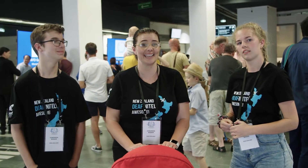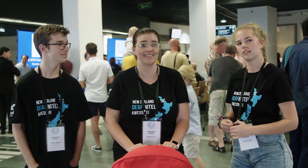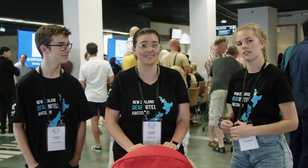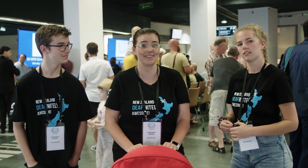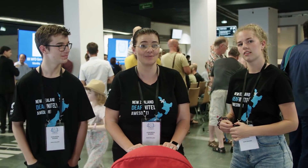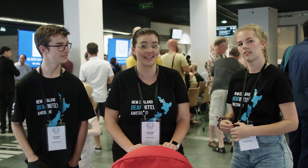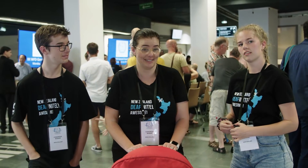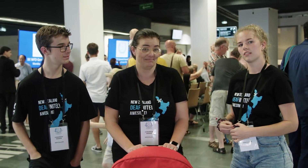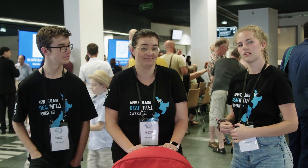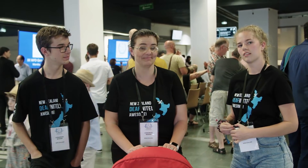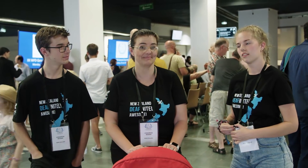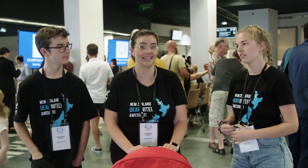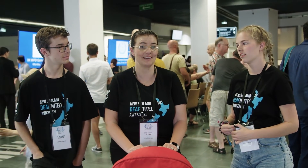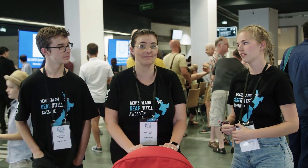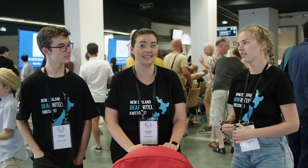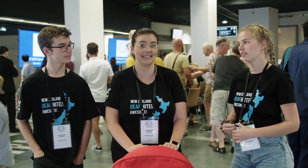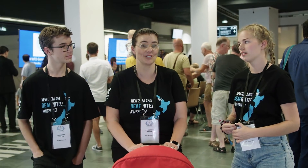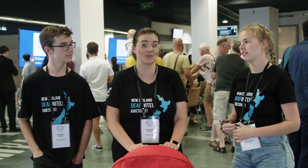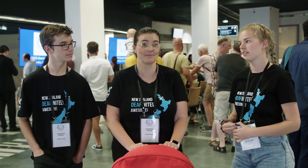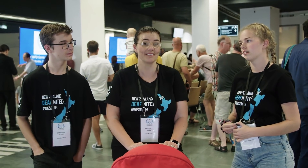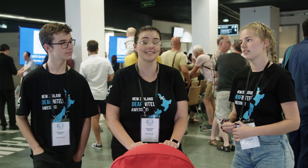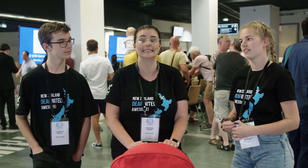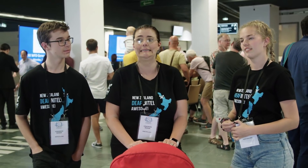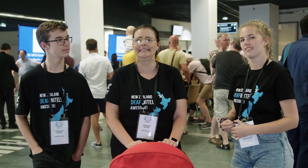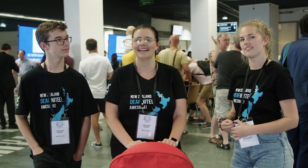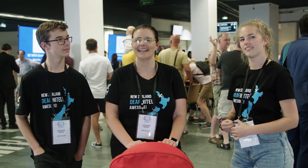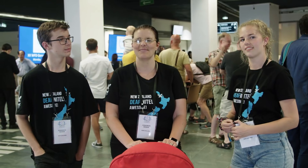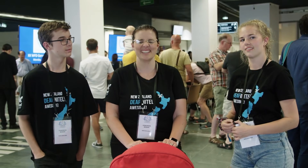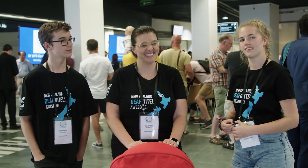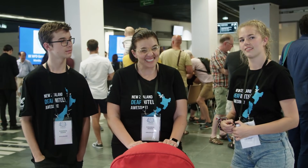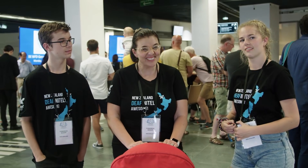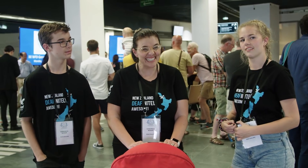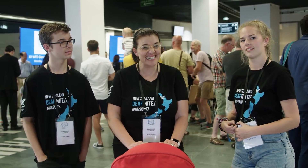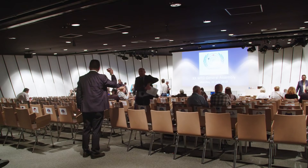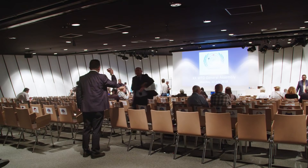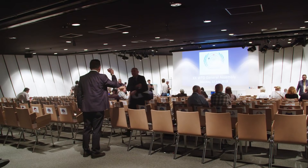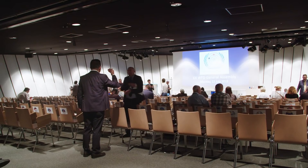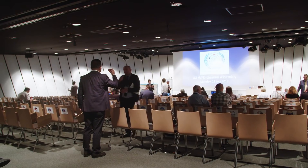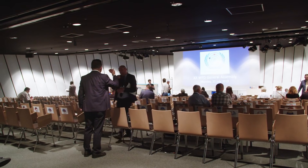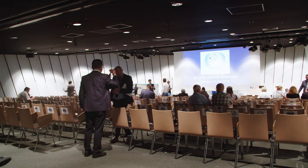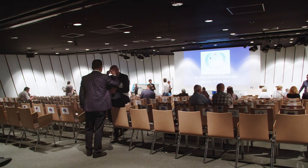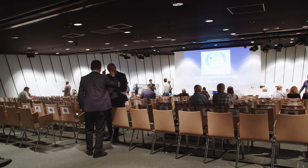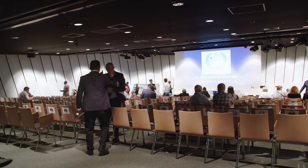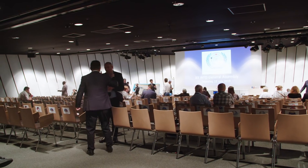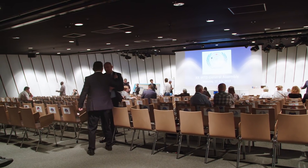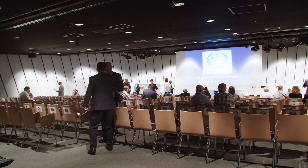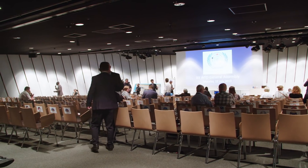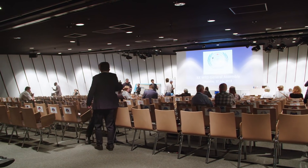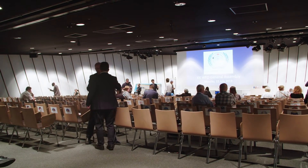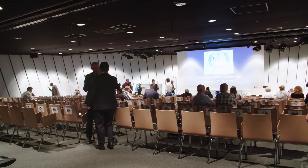which is really, really disappointing, so looks like Korea have won it head and shoulders above us.